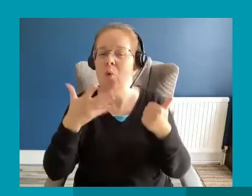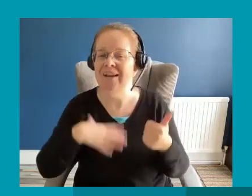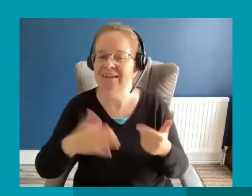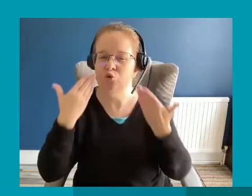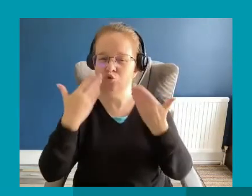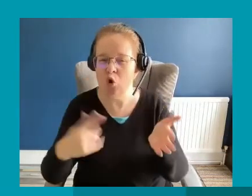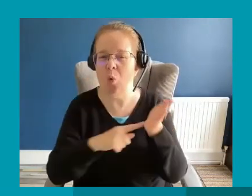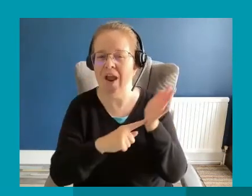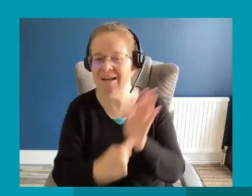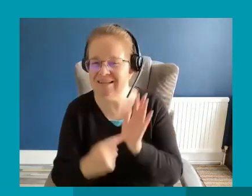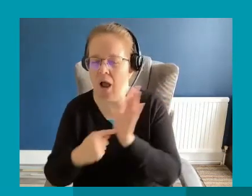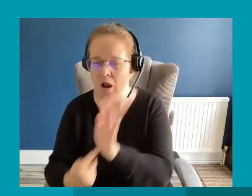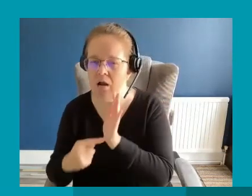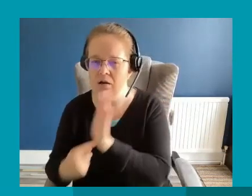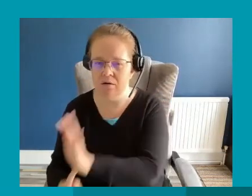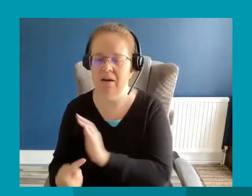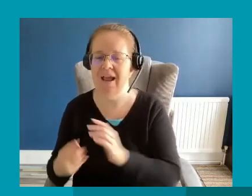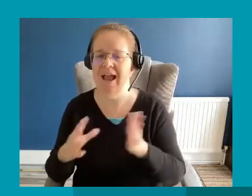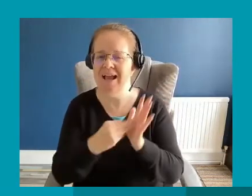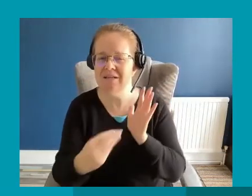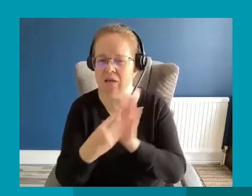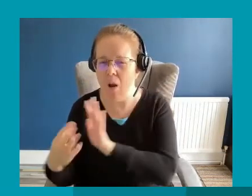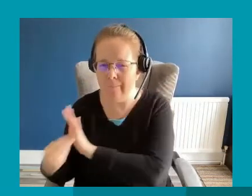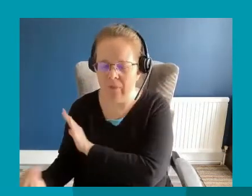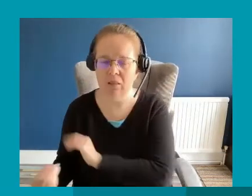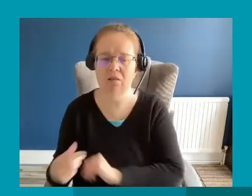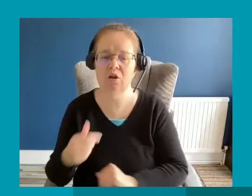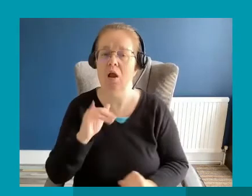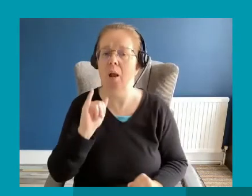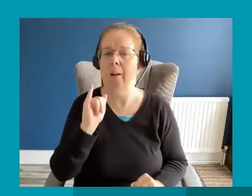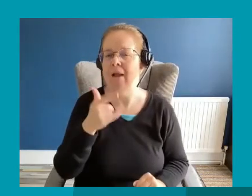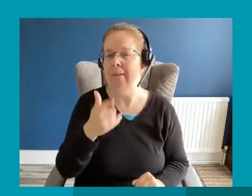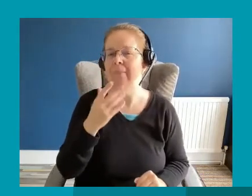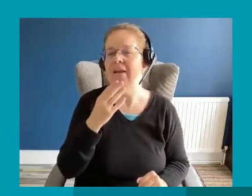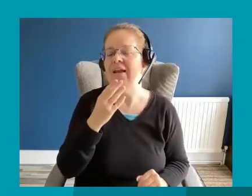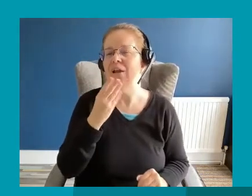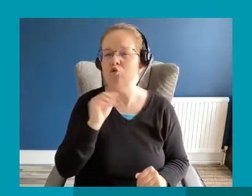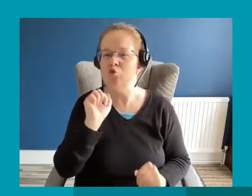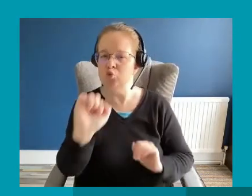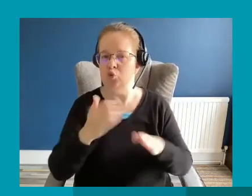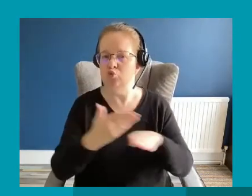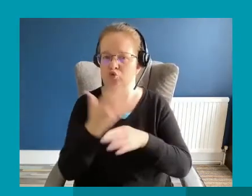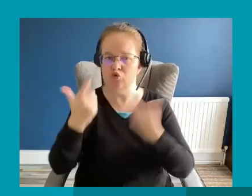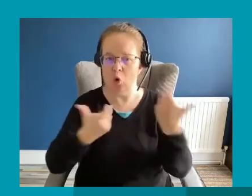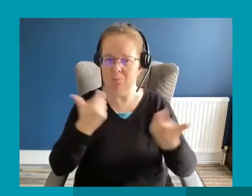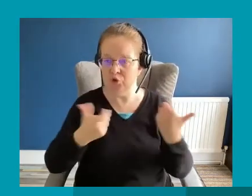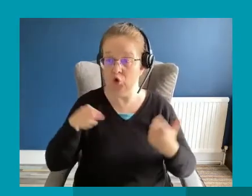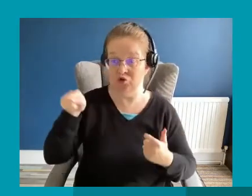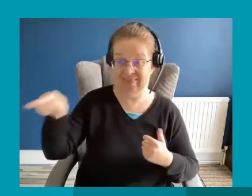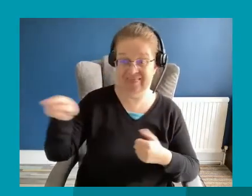Is this something that you might use throughout your job search? In particular, in this case, in your interviewing.